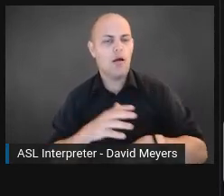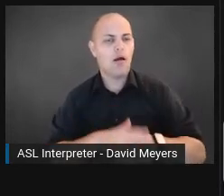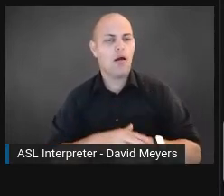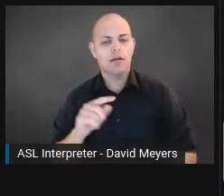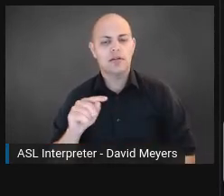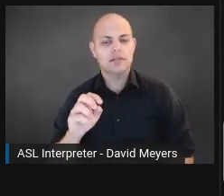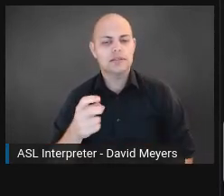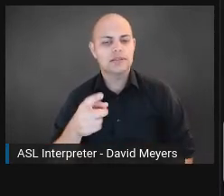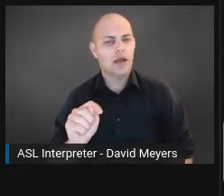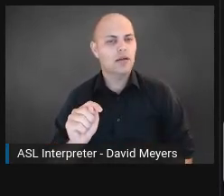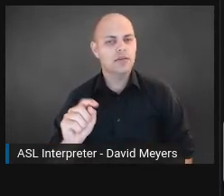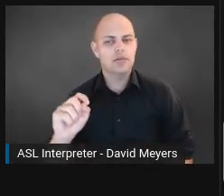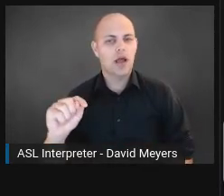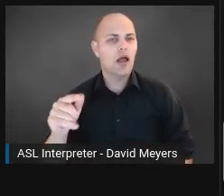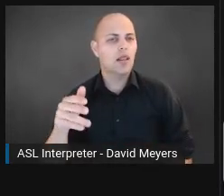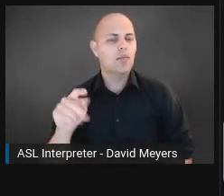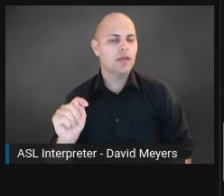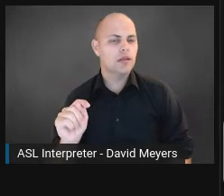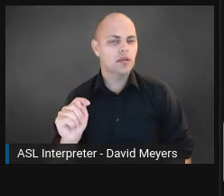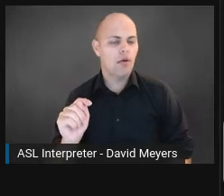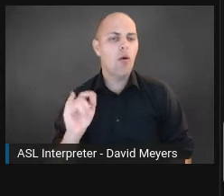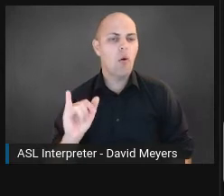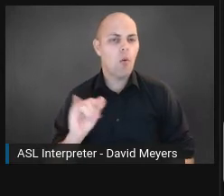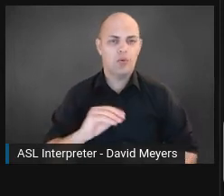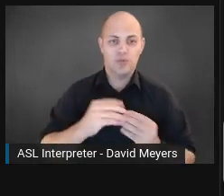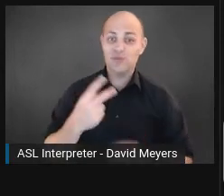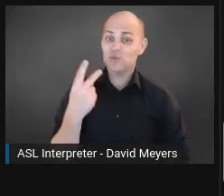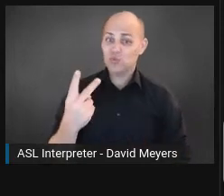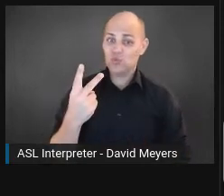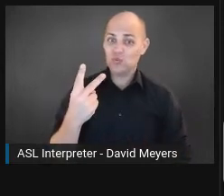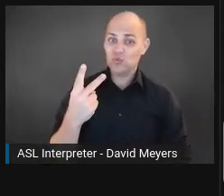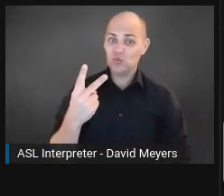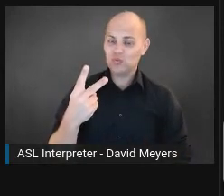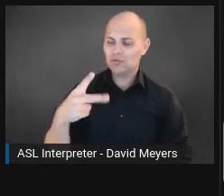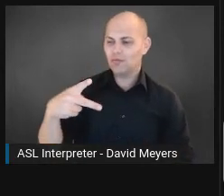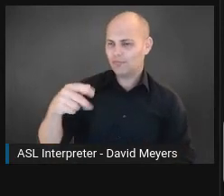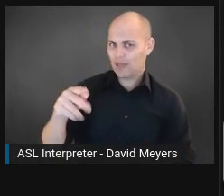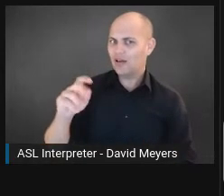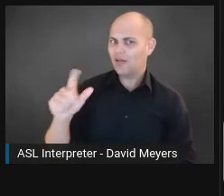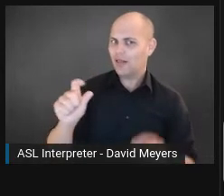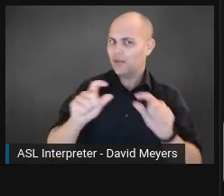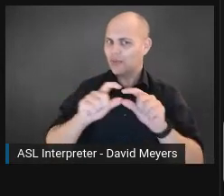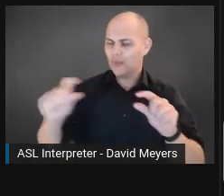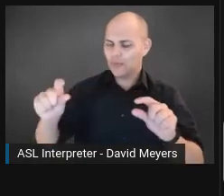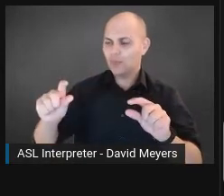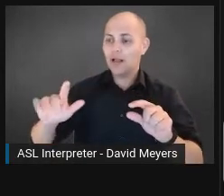Next. Toggle panel number two and again I can open this. Toggle panel two, expanded, button.